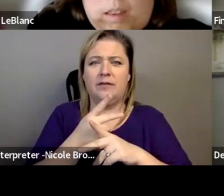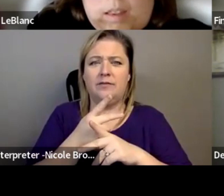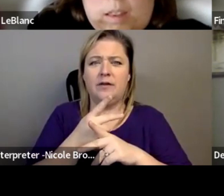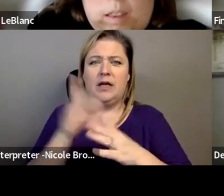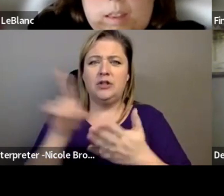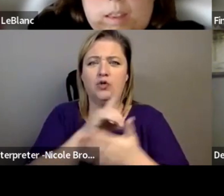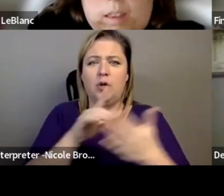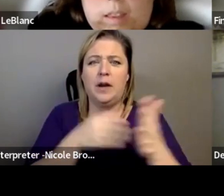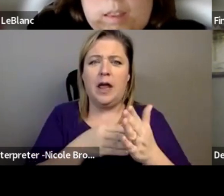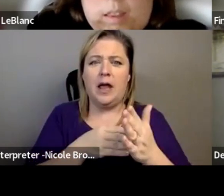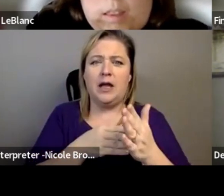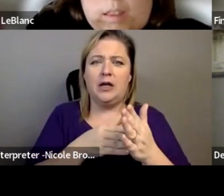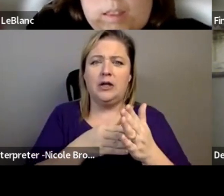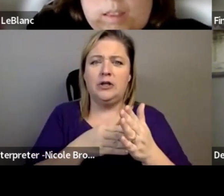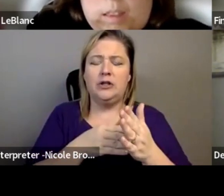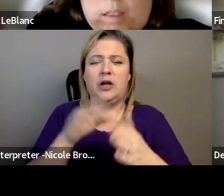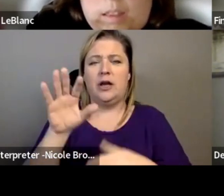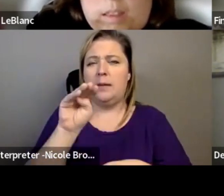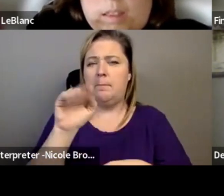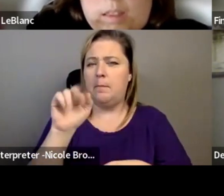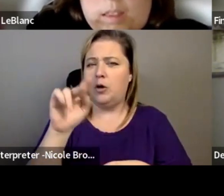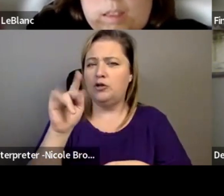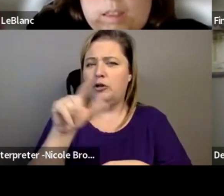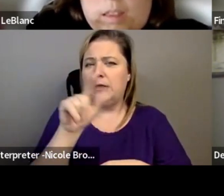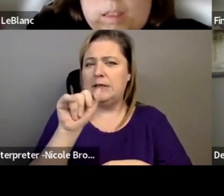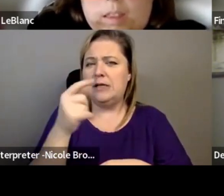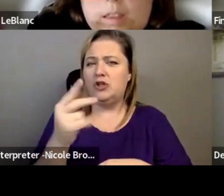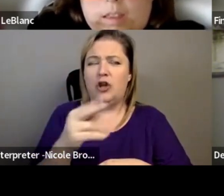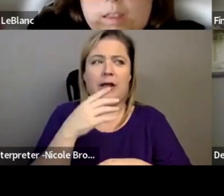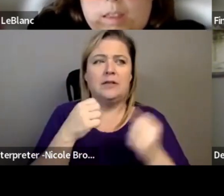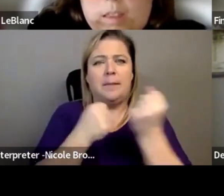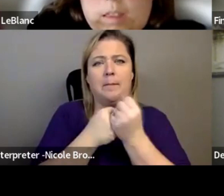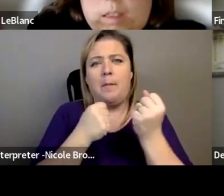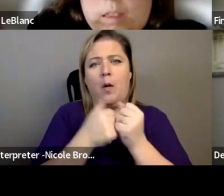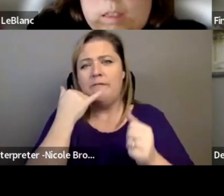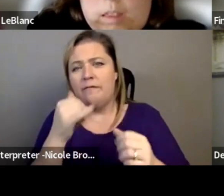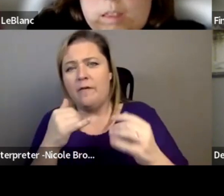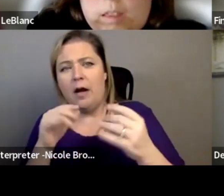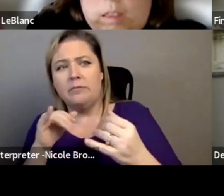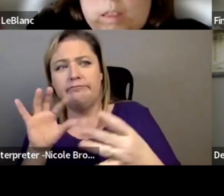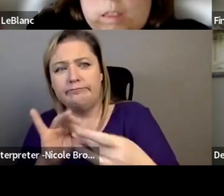support hotlines, and ways to stay in touch with others,